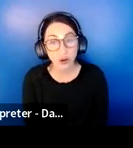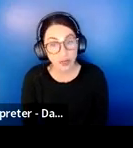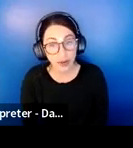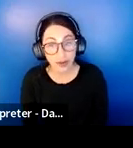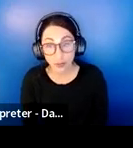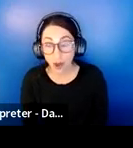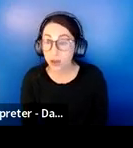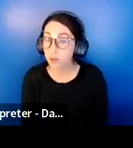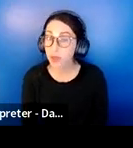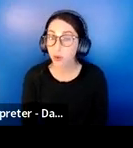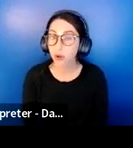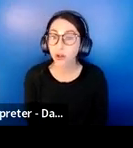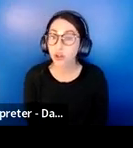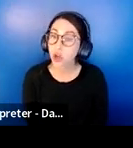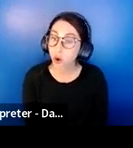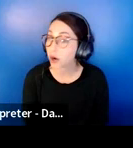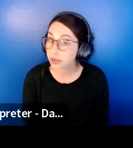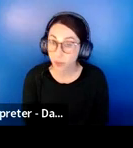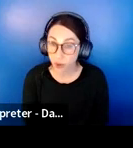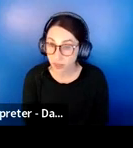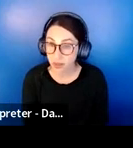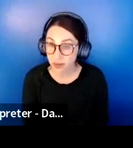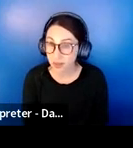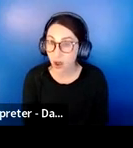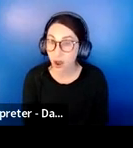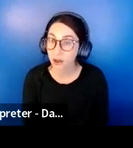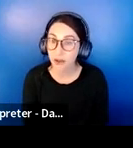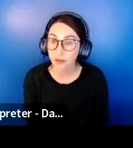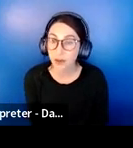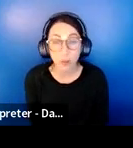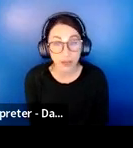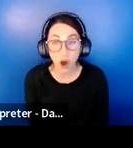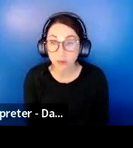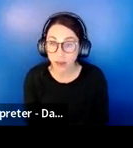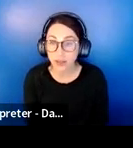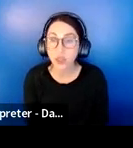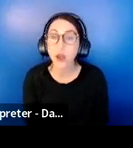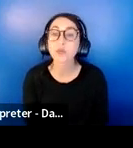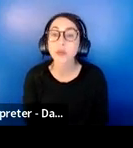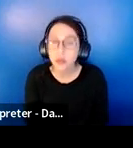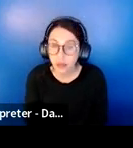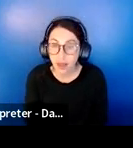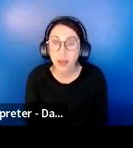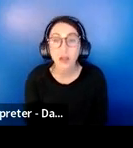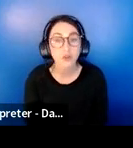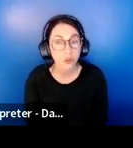ASL Interpreter - Danielle: misunderstandings about it. People don't aren't exposed to these topics often. And so I really like trying